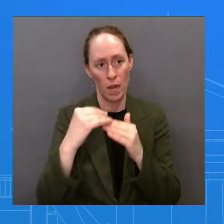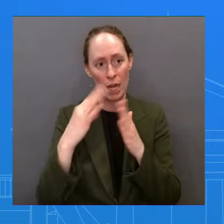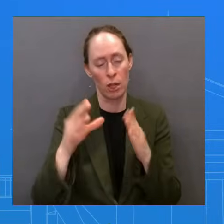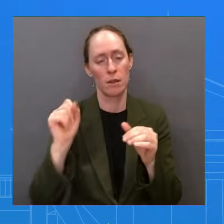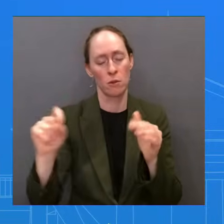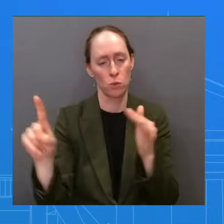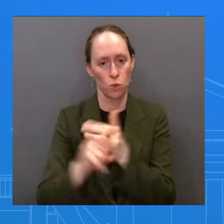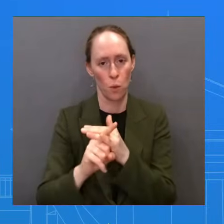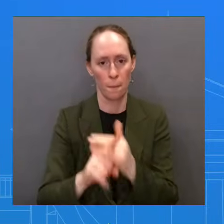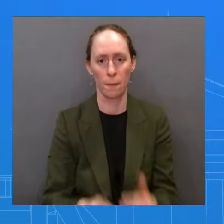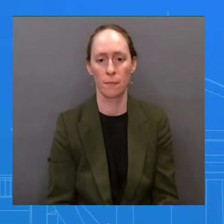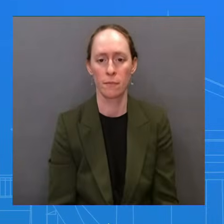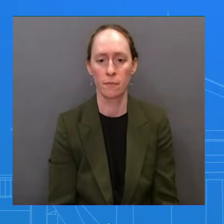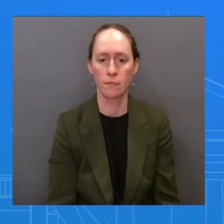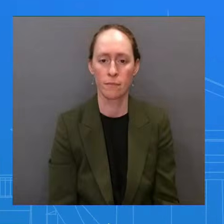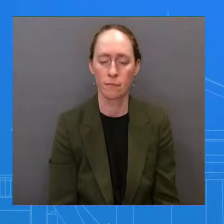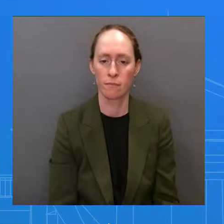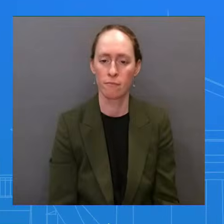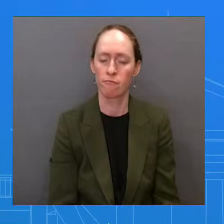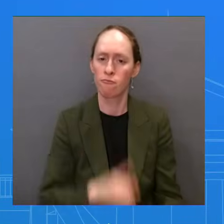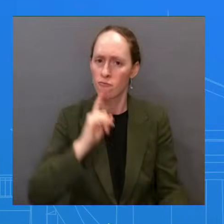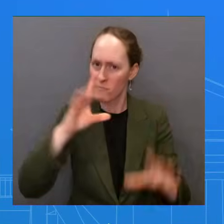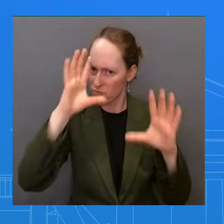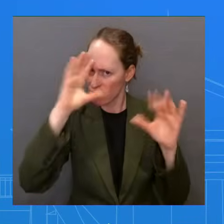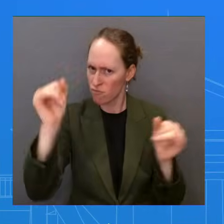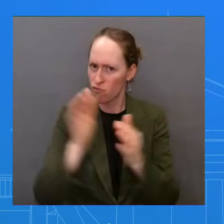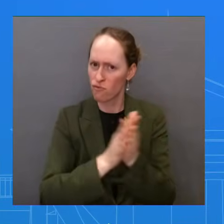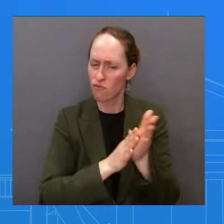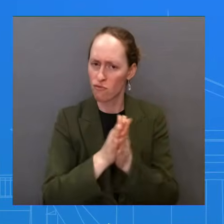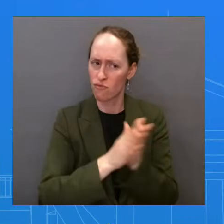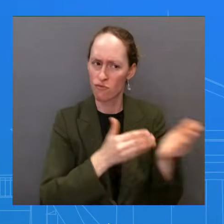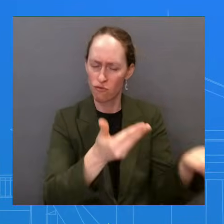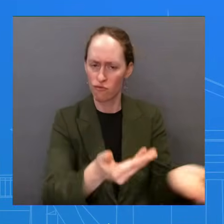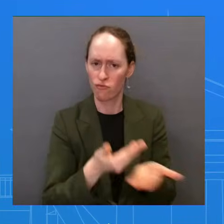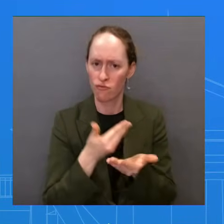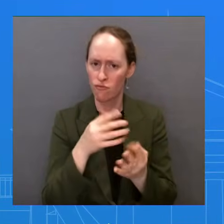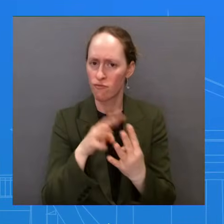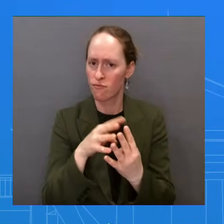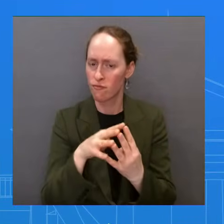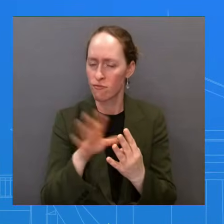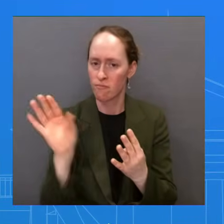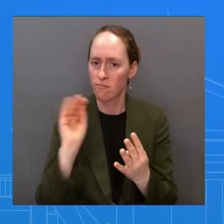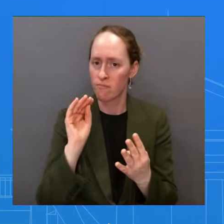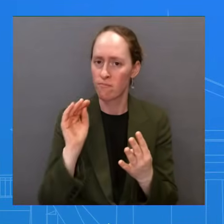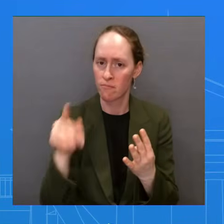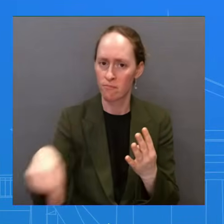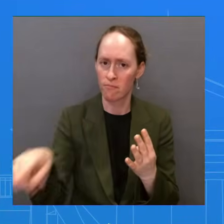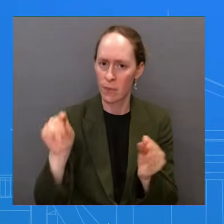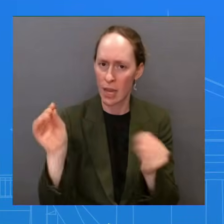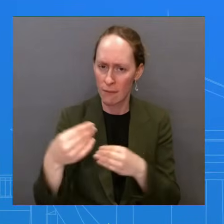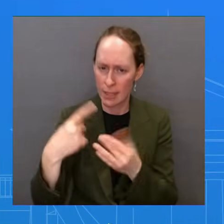and having a real, important conversation about our American economy and how we're going to move forward for the American people.